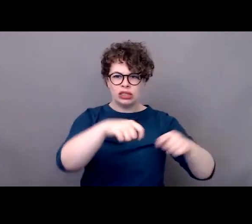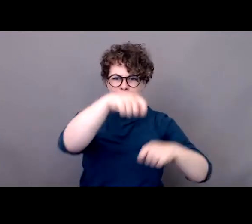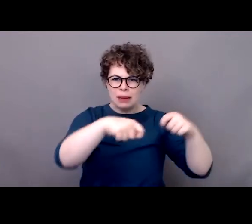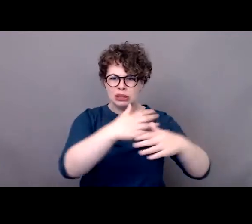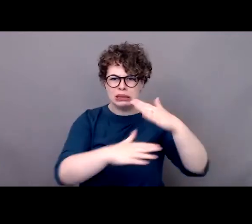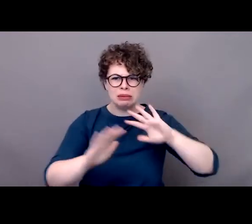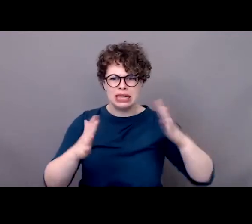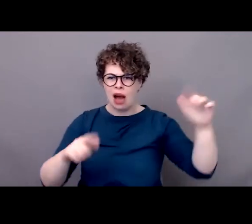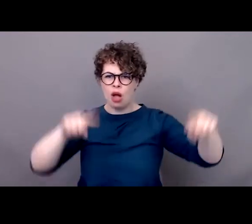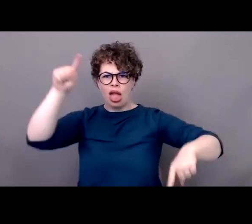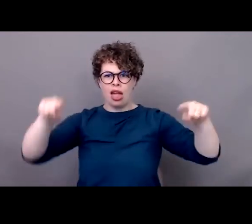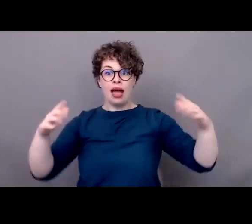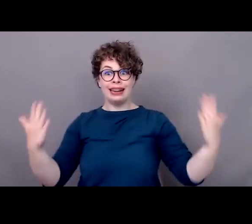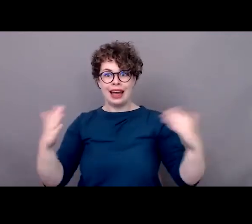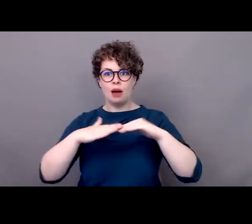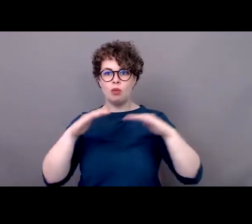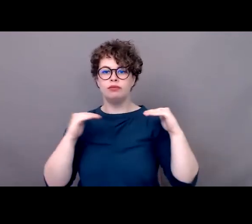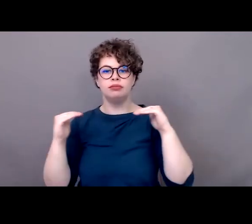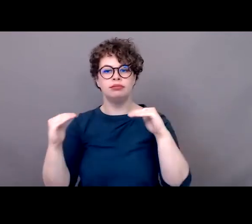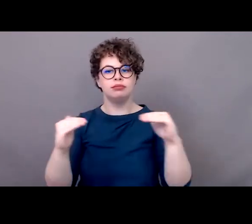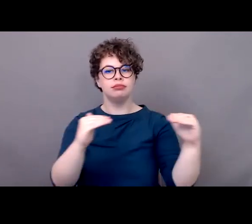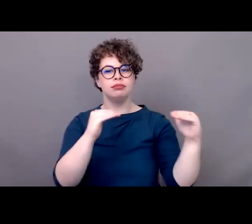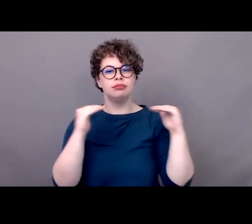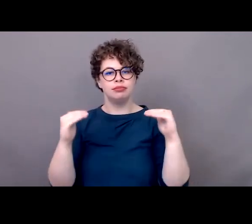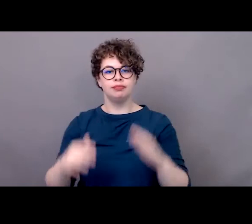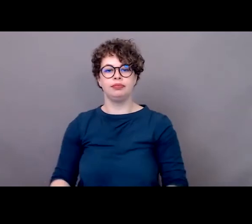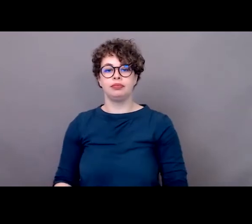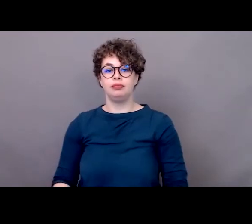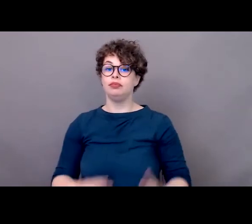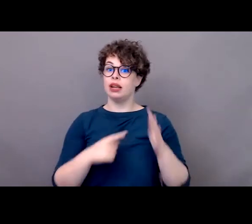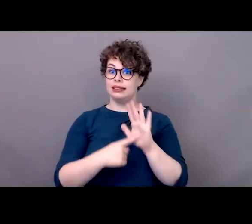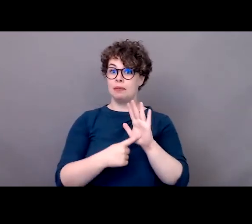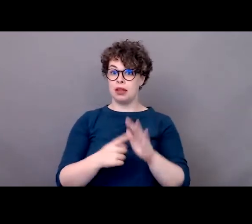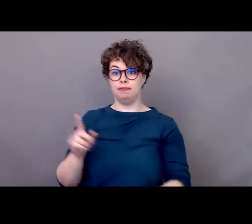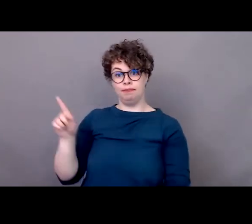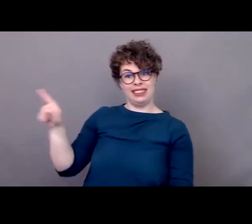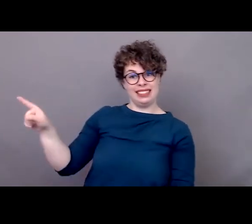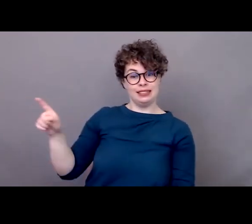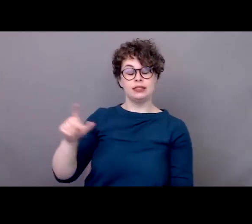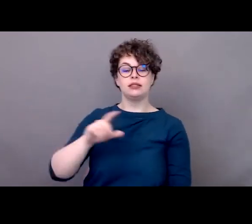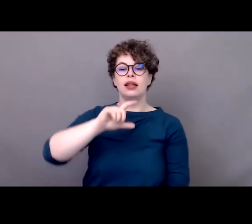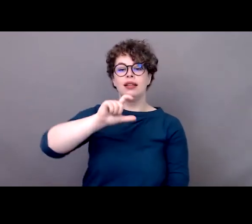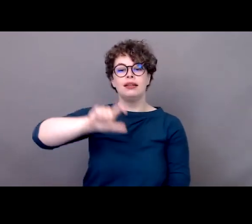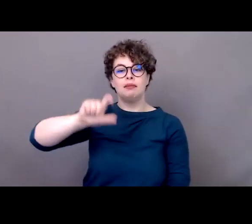So, for instance, in a programme in a big survey of people with disabilities in Nepal, people with